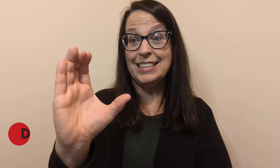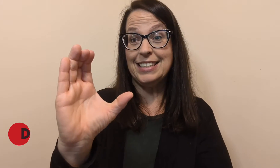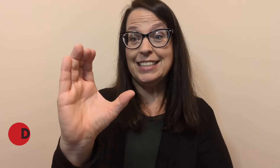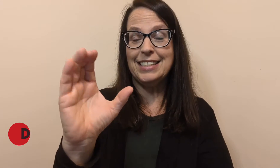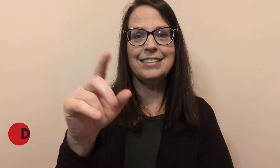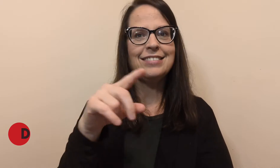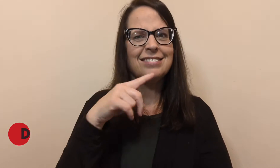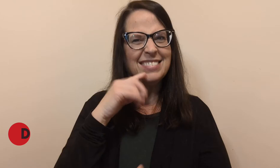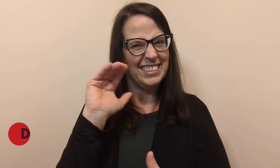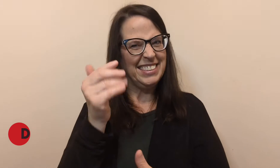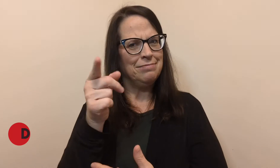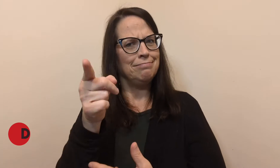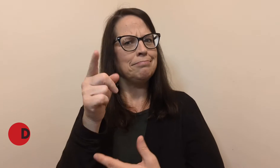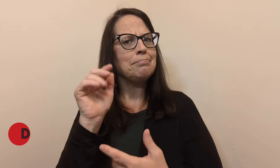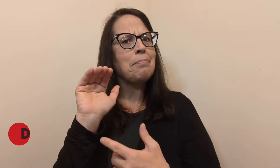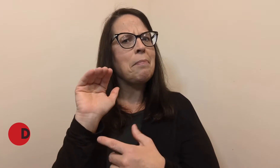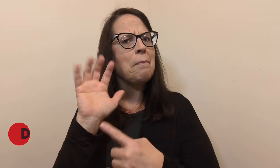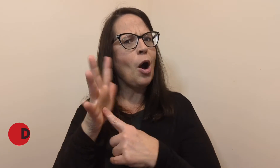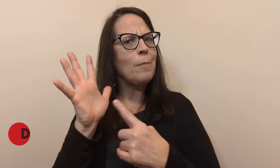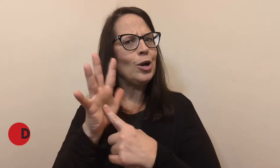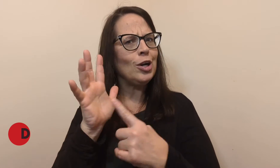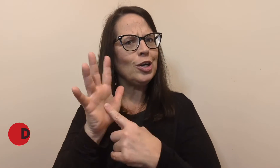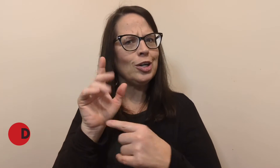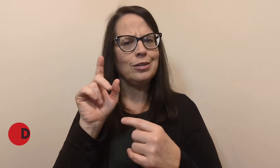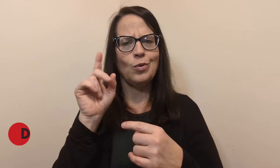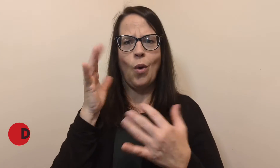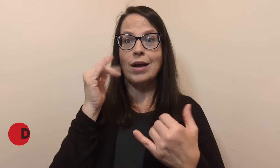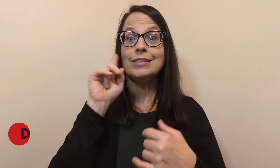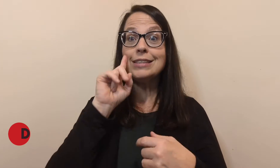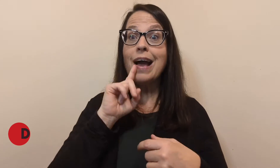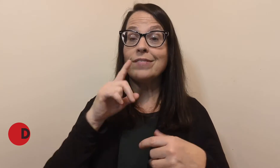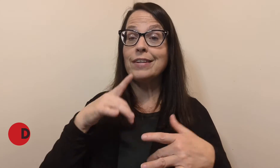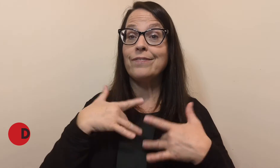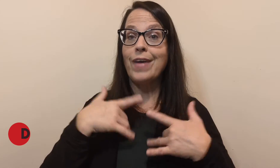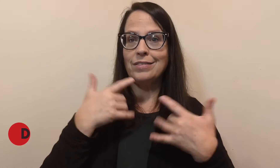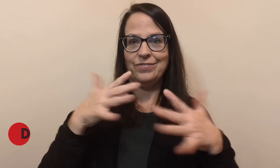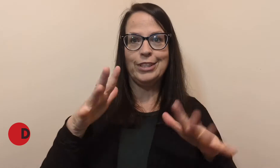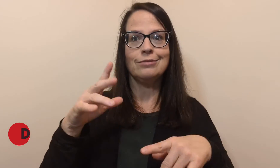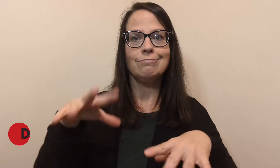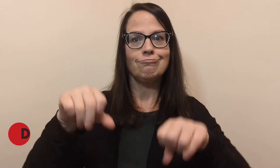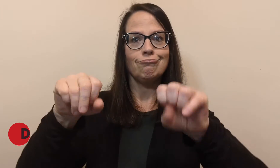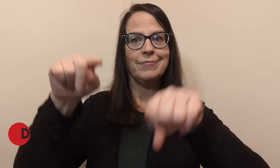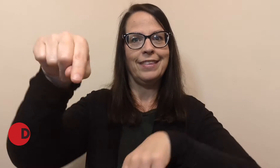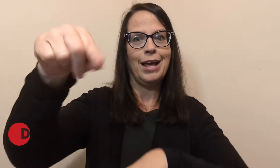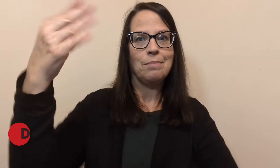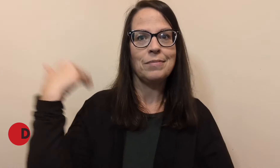It seems to be a popular place as several different Deaf events have been held at that place.